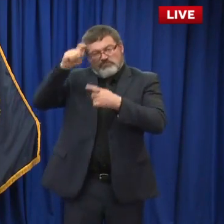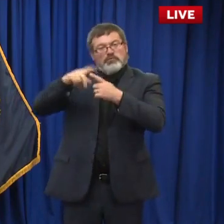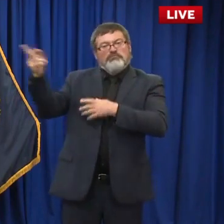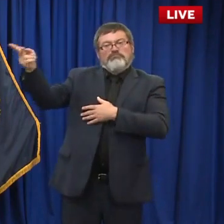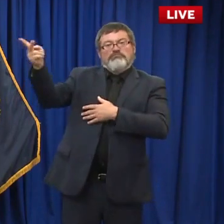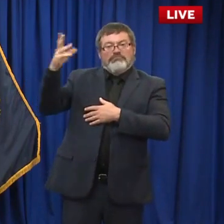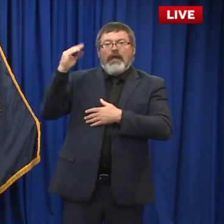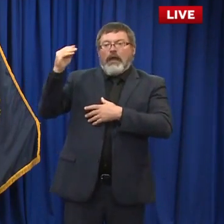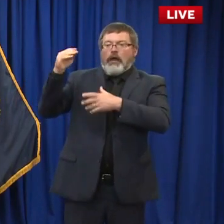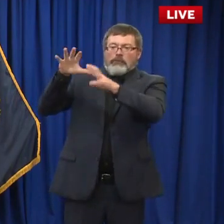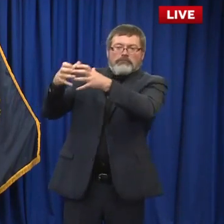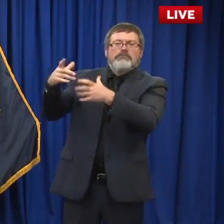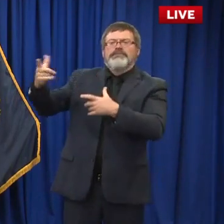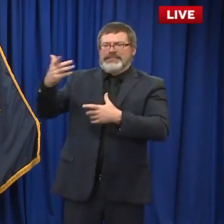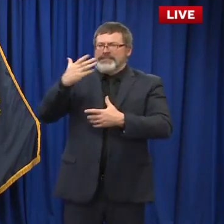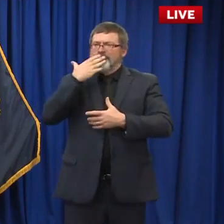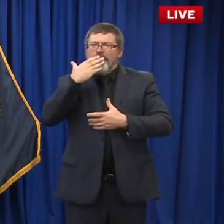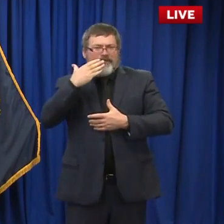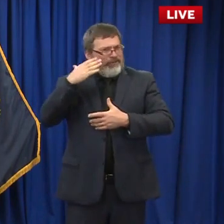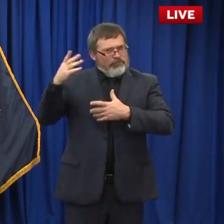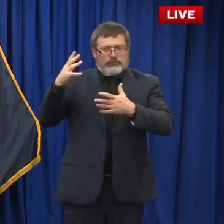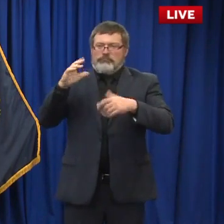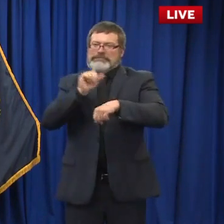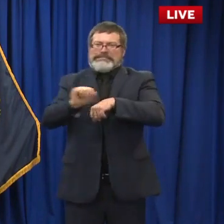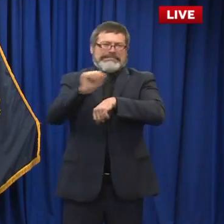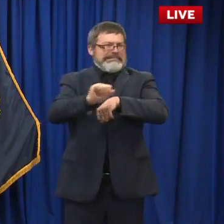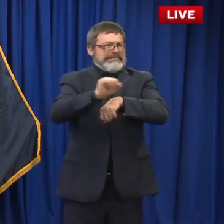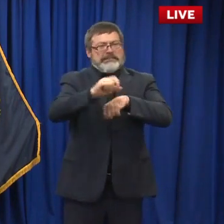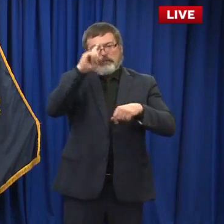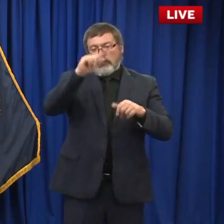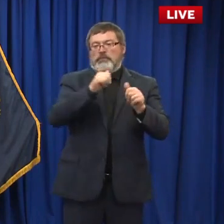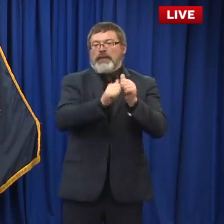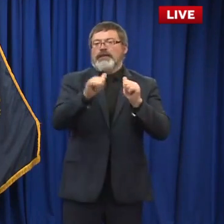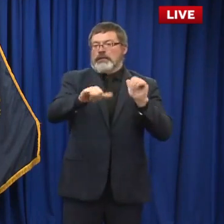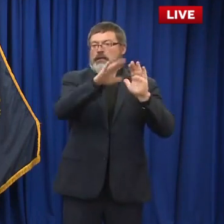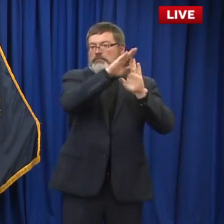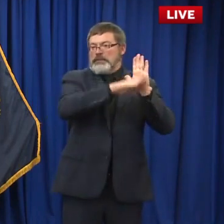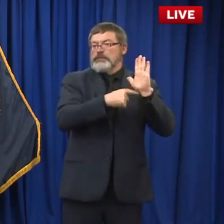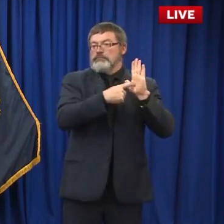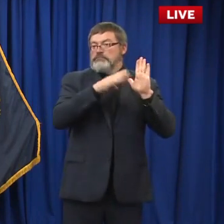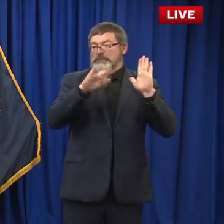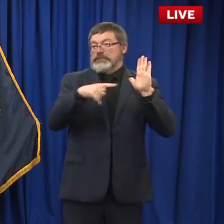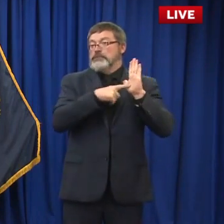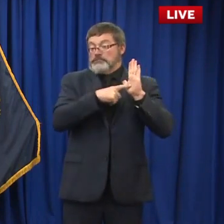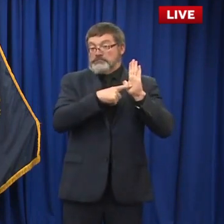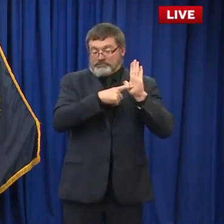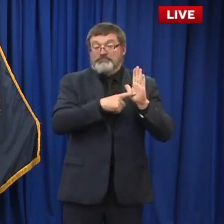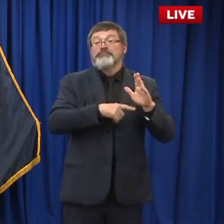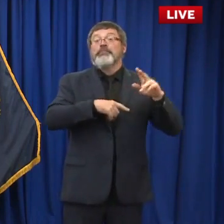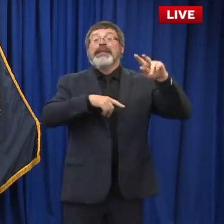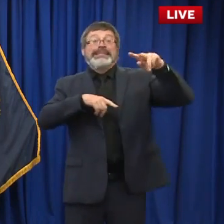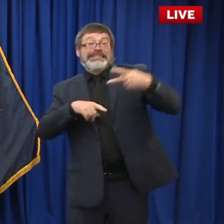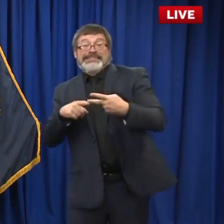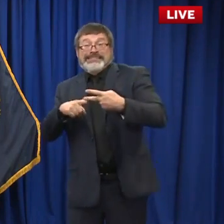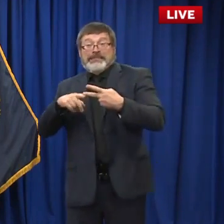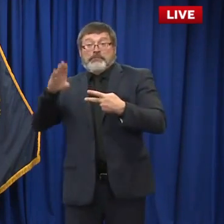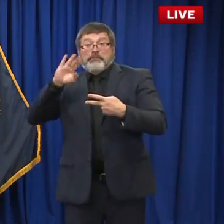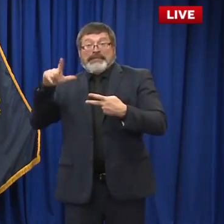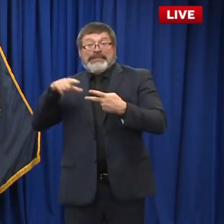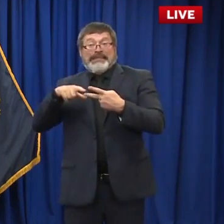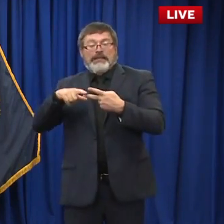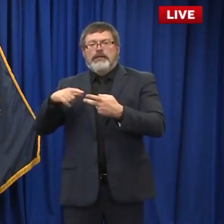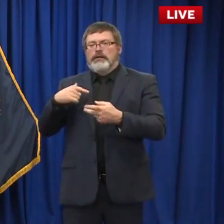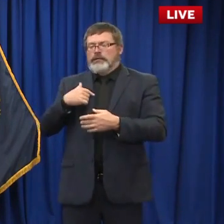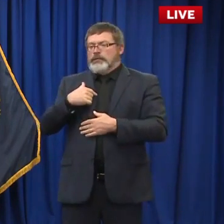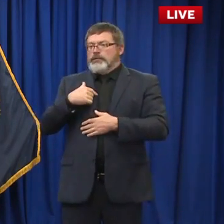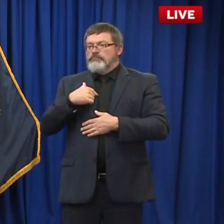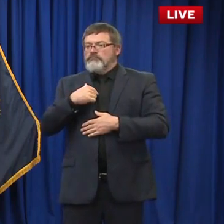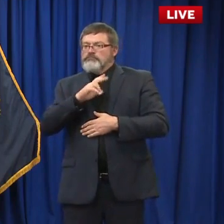THEY'VE JUST DONE GREAT JOB, REALLY UNDERSTANDING THAT THIS DOES IMPACT EVERYDAY INDIVIDUALS EVERY TIME WE TURN OUR DRINKING FAUCETS ON.